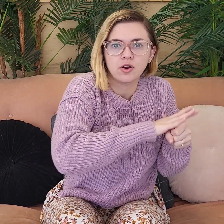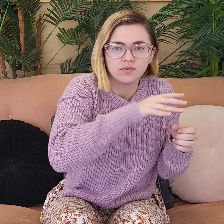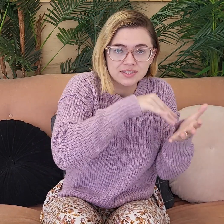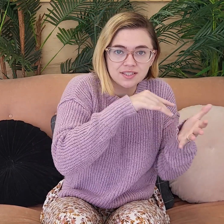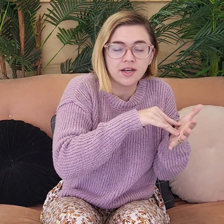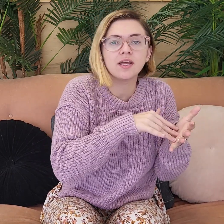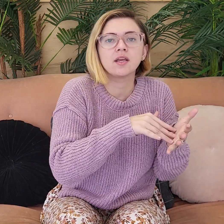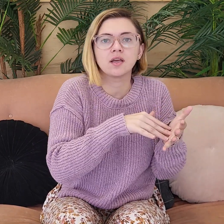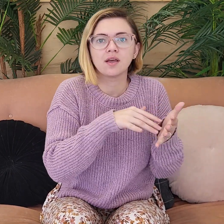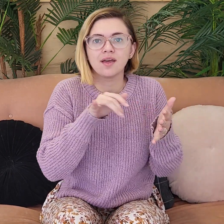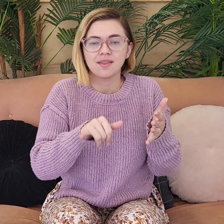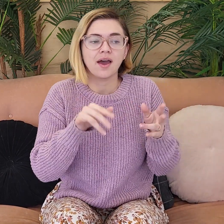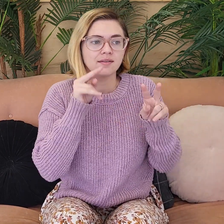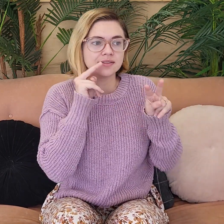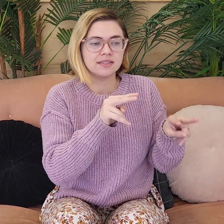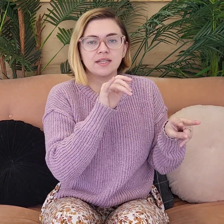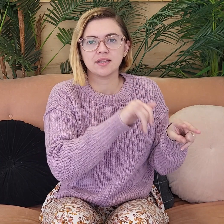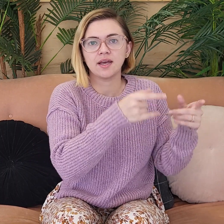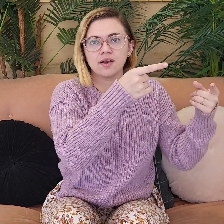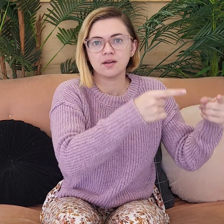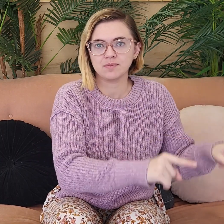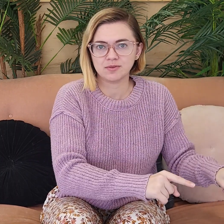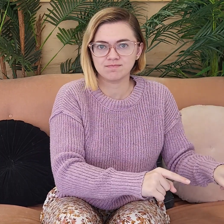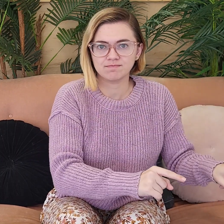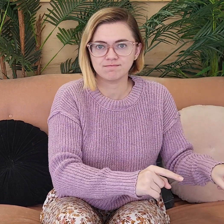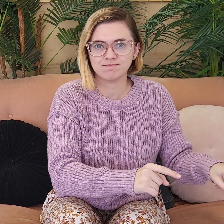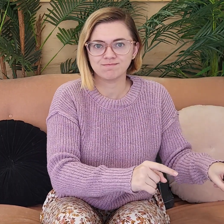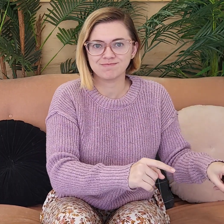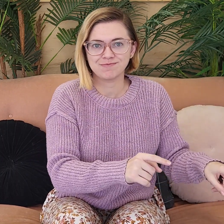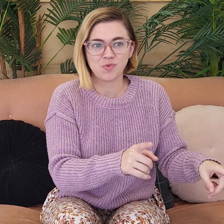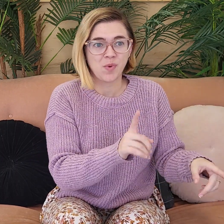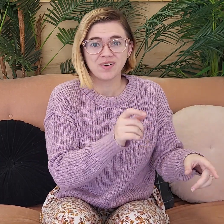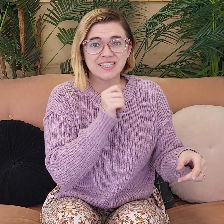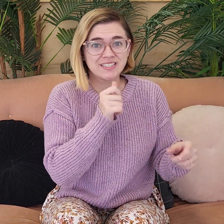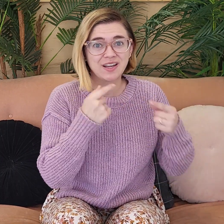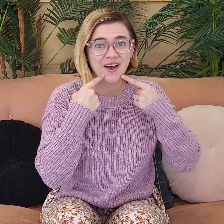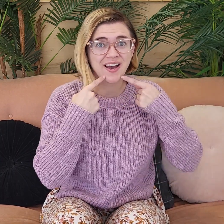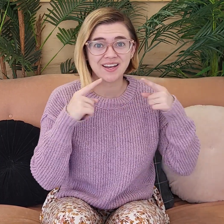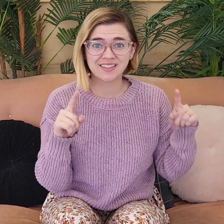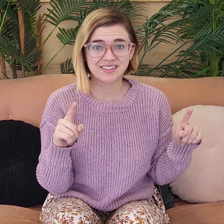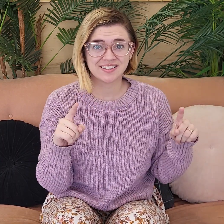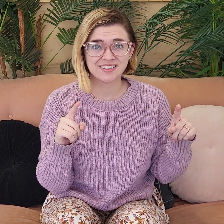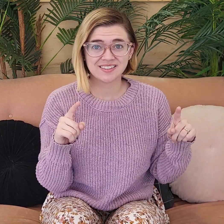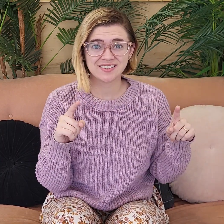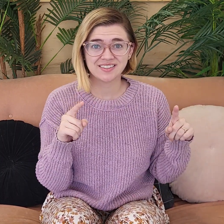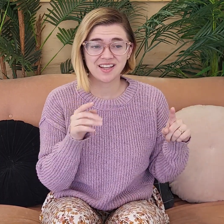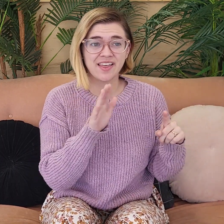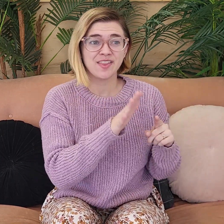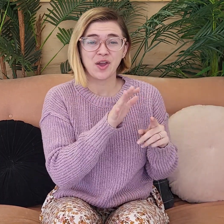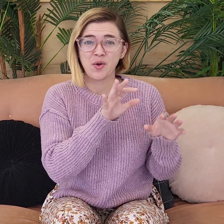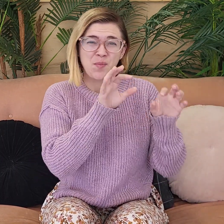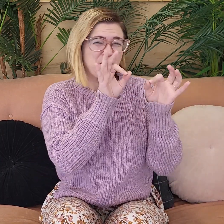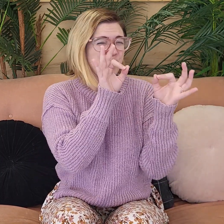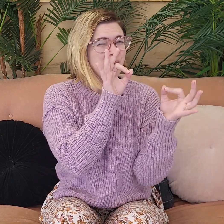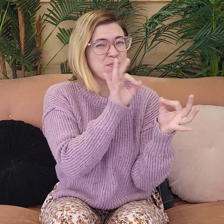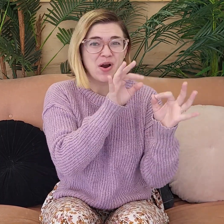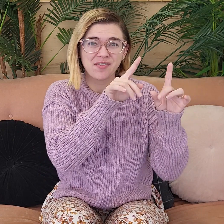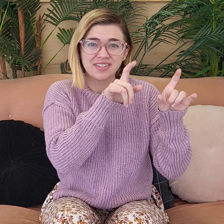area of expertise and studying those fields. And they are seeing that happen where it is not being successful.